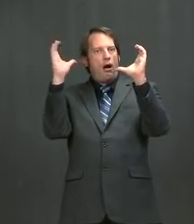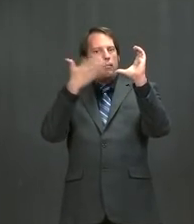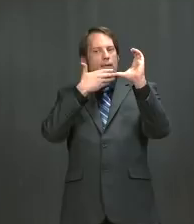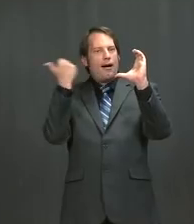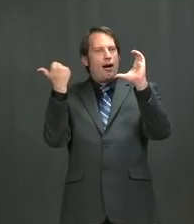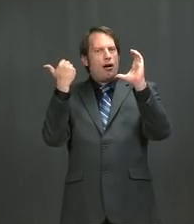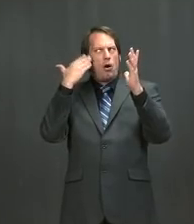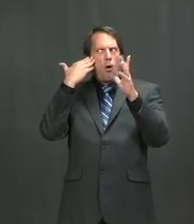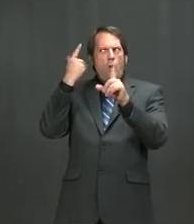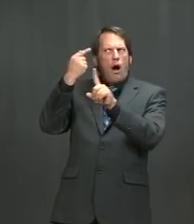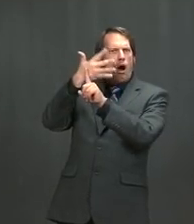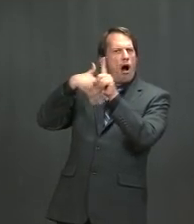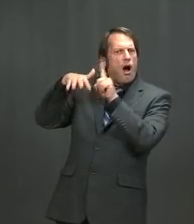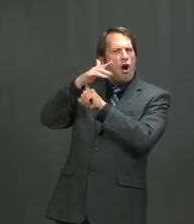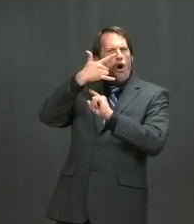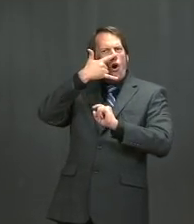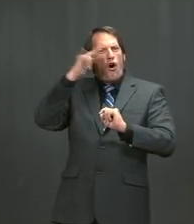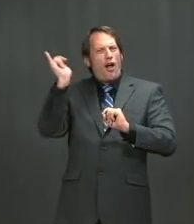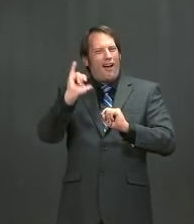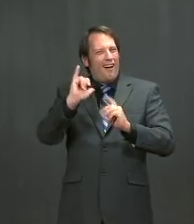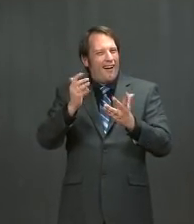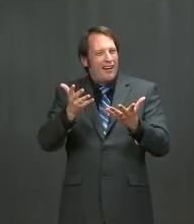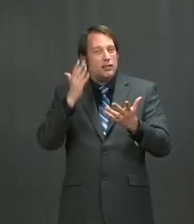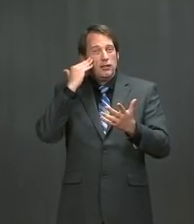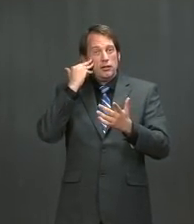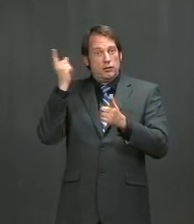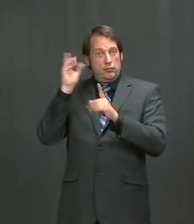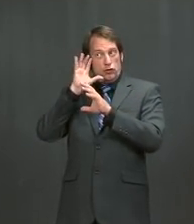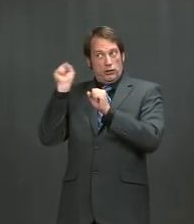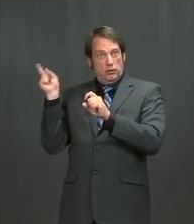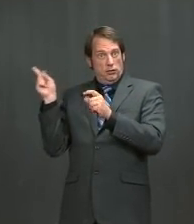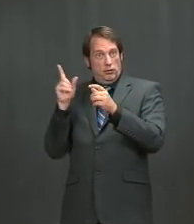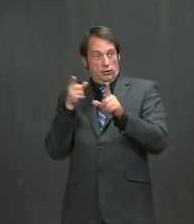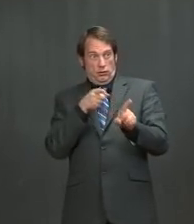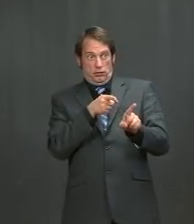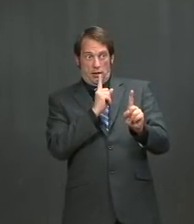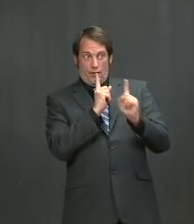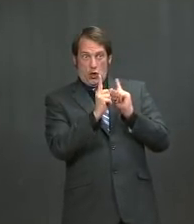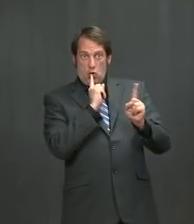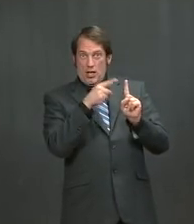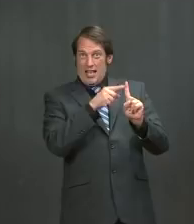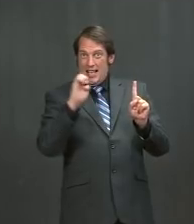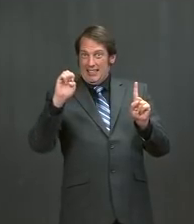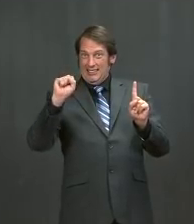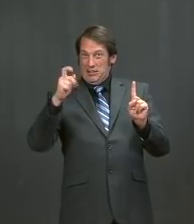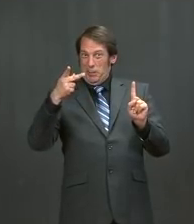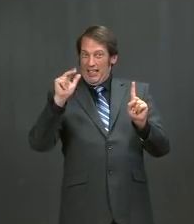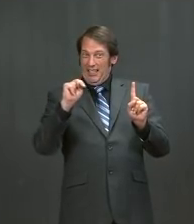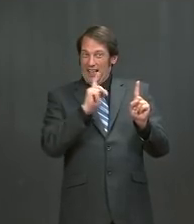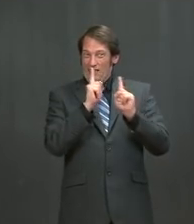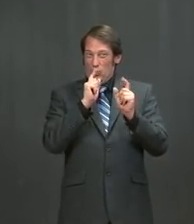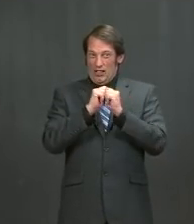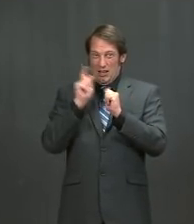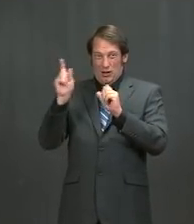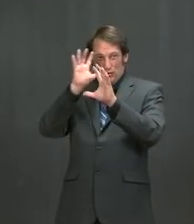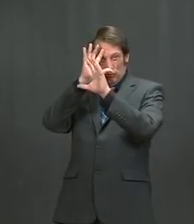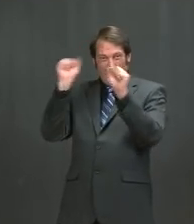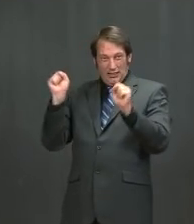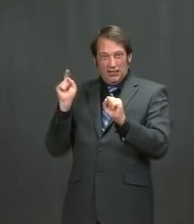So when the President was asked during an ESPN interview last week, he was asked the question: "Last week, Major League Baseball Players Association